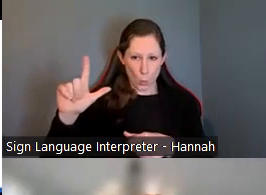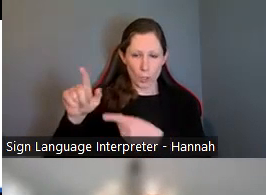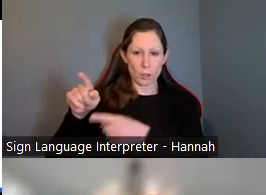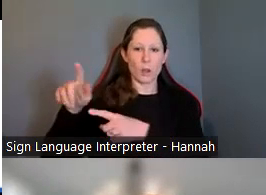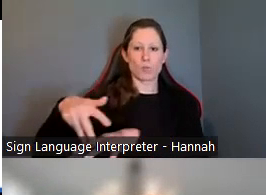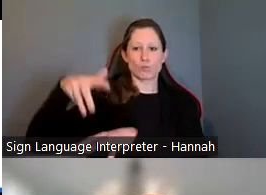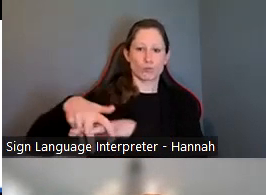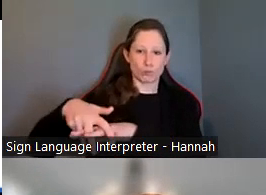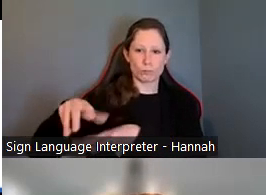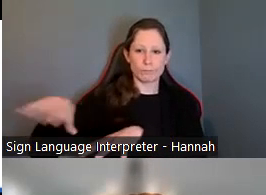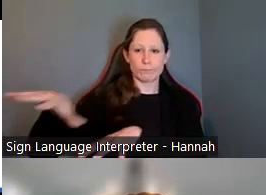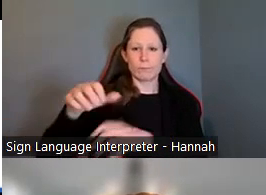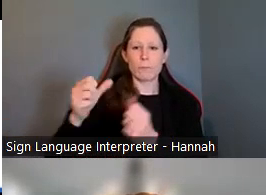people including those commonly known